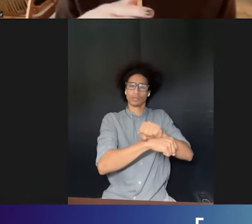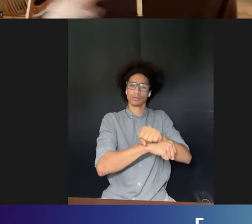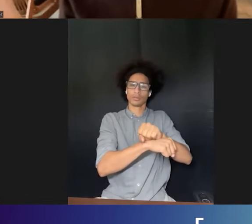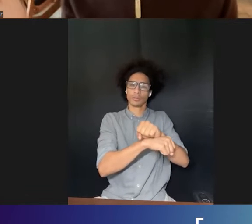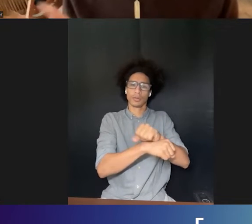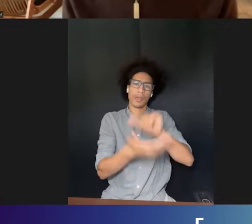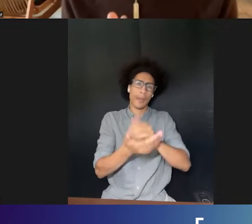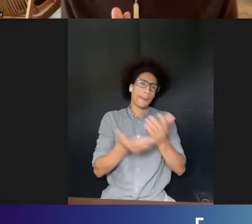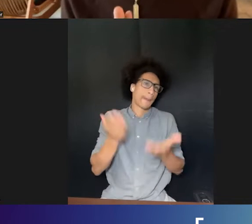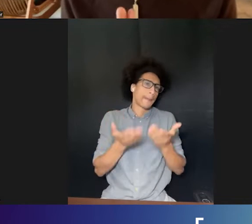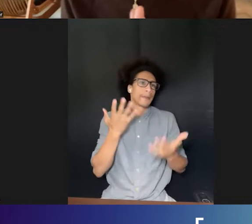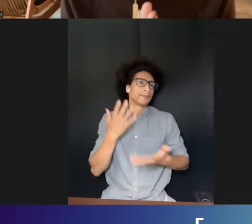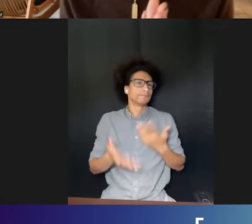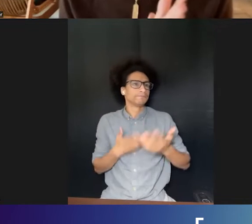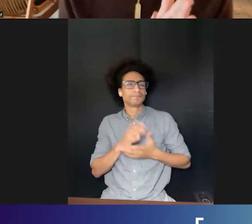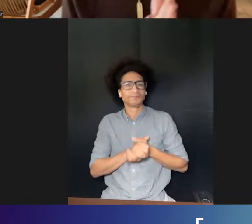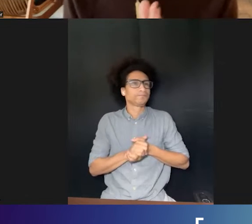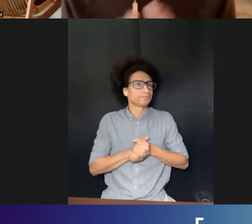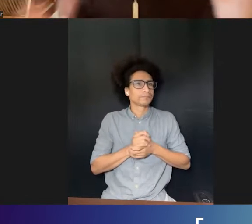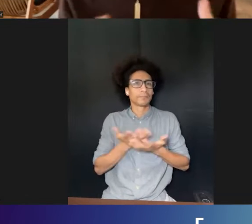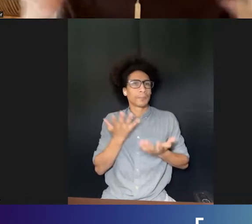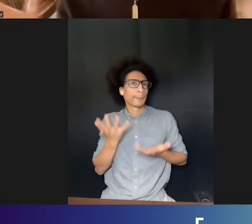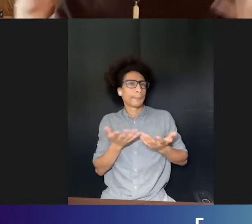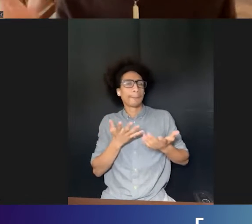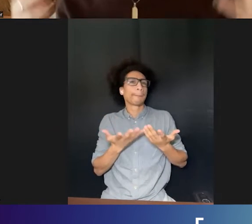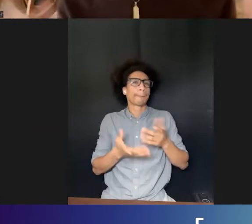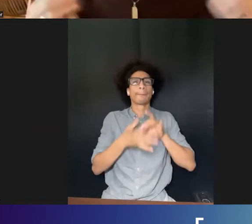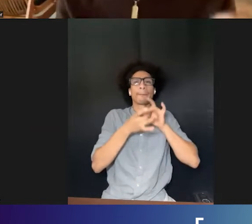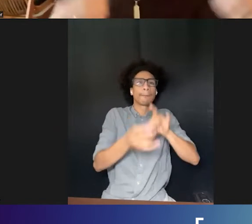you know, varies from from the, you know, very, very sort of like